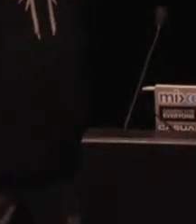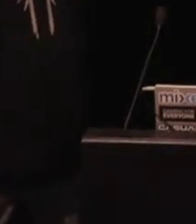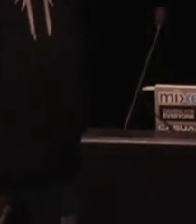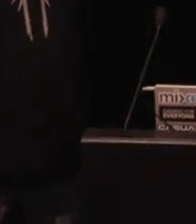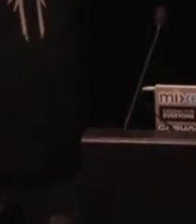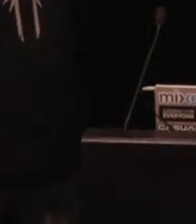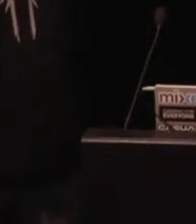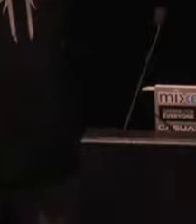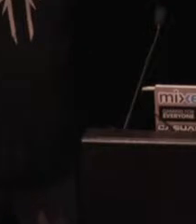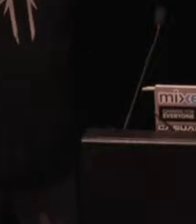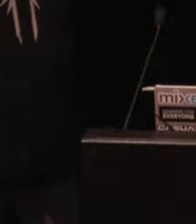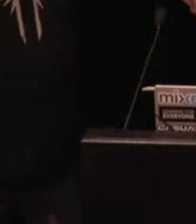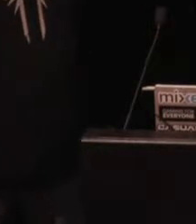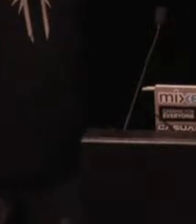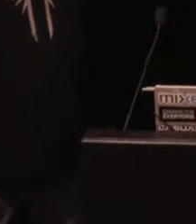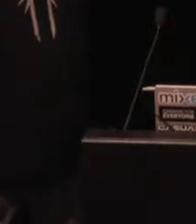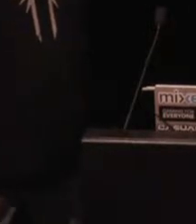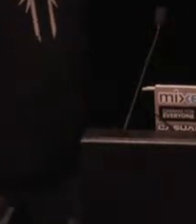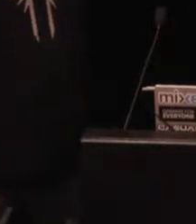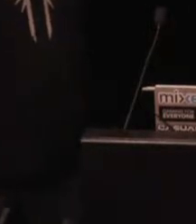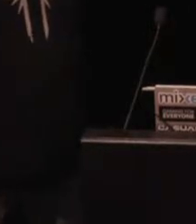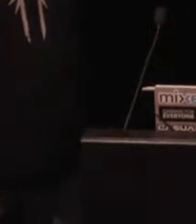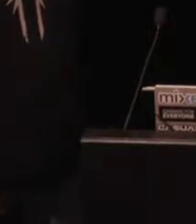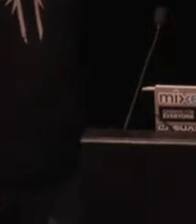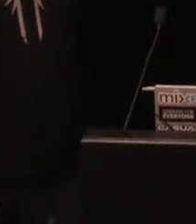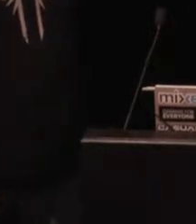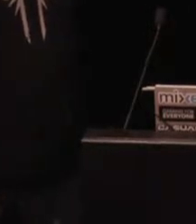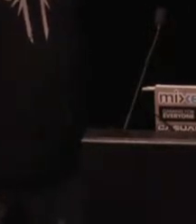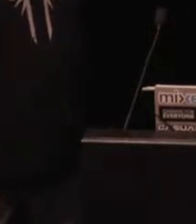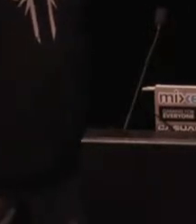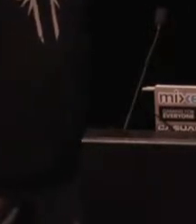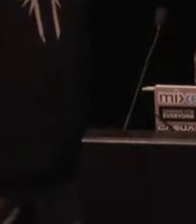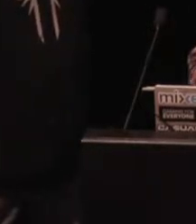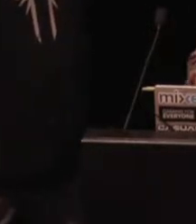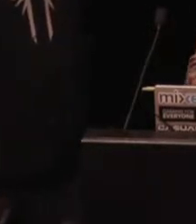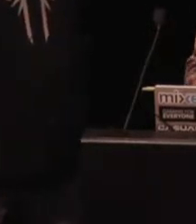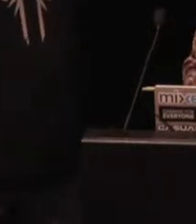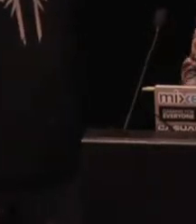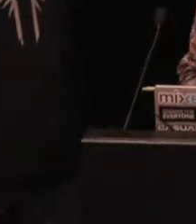And we tried to sort of add to that, by doing some of these things.